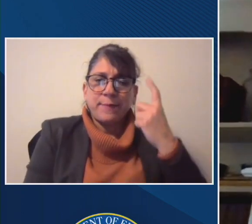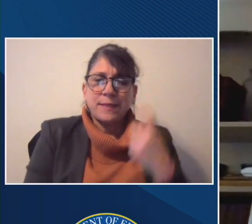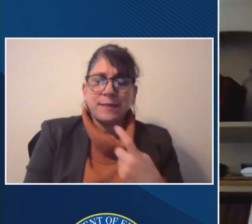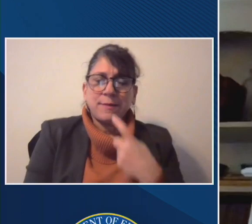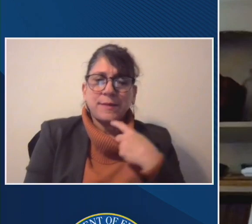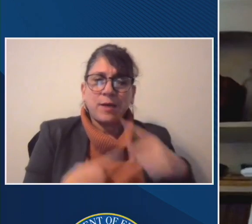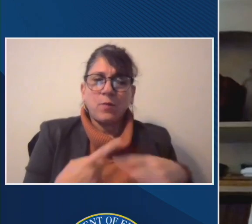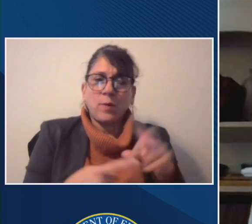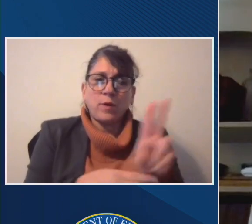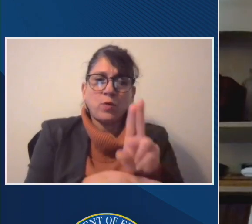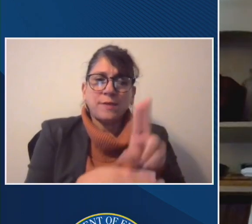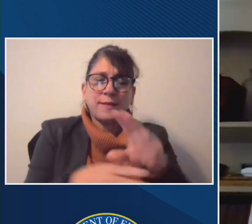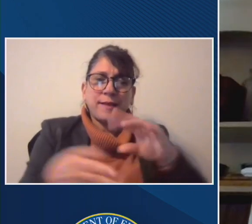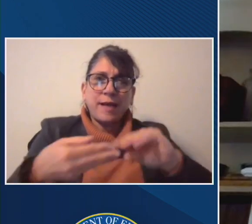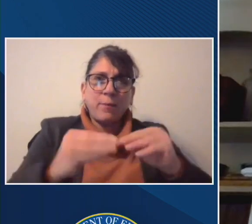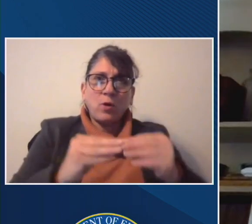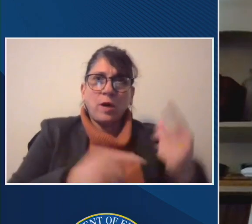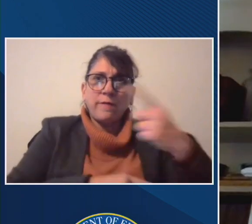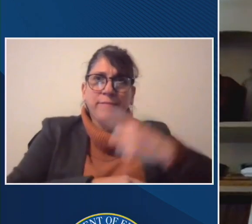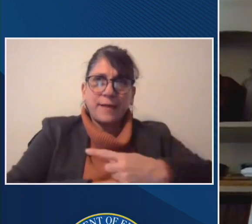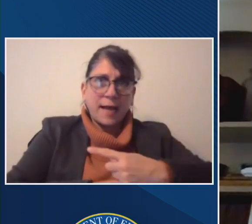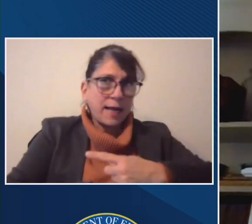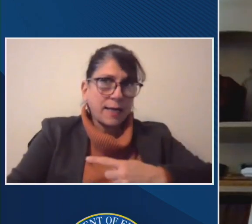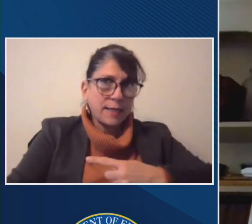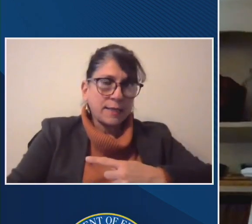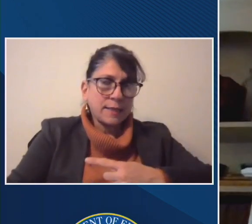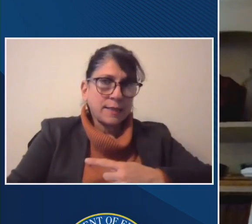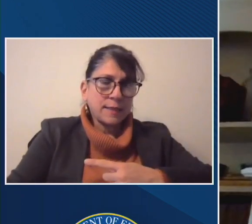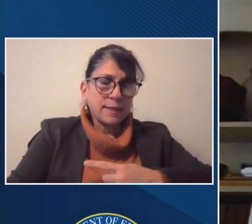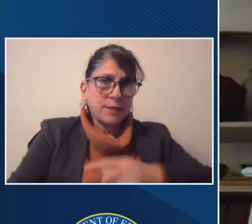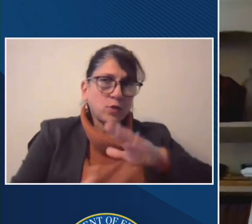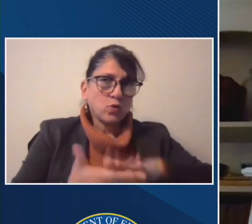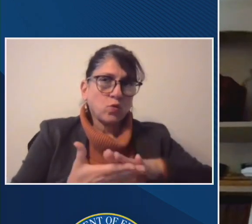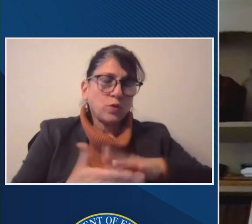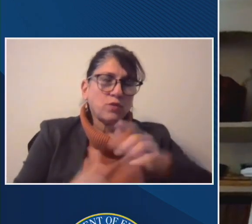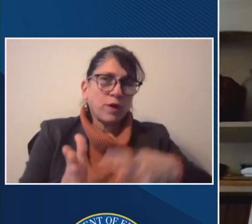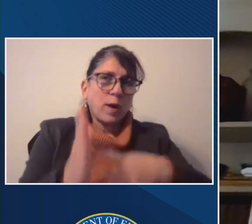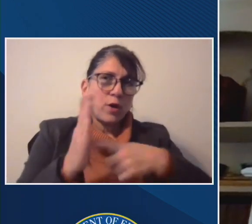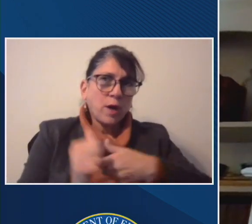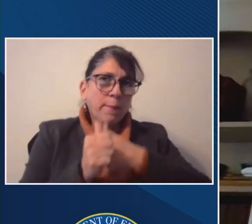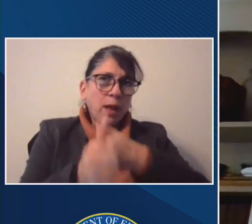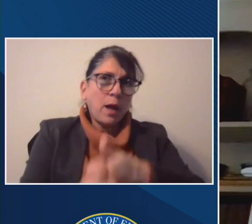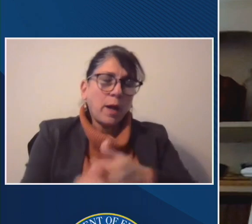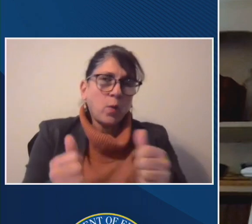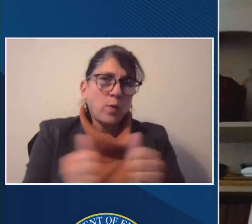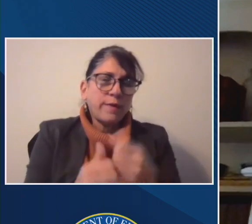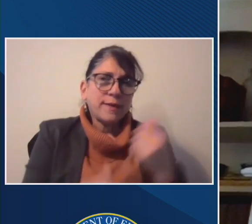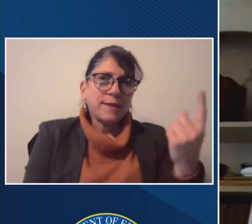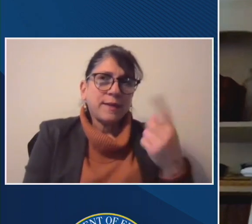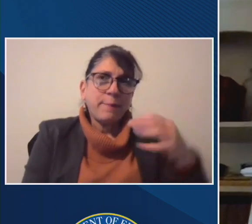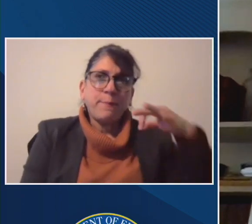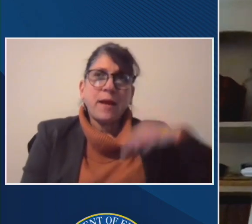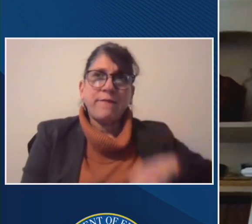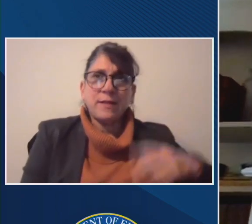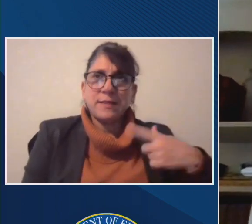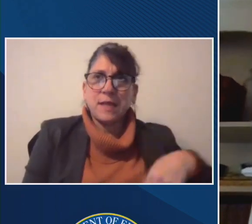days, the institutions are required to comply with something within, it's beneficial for us to key it to some other